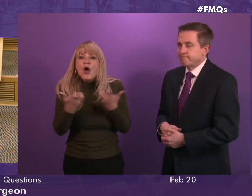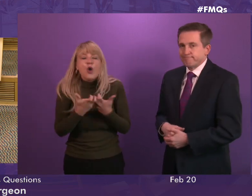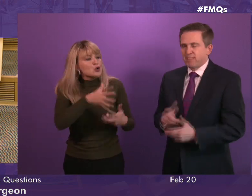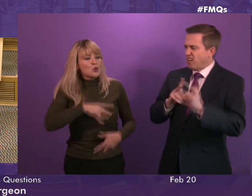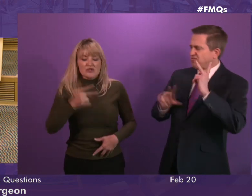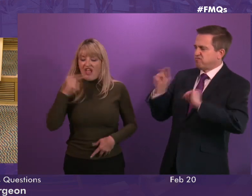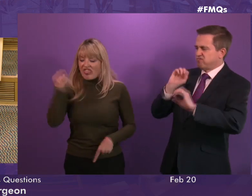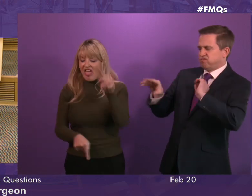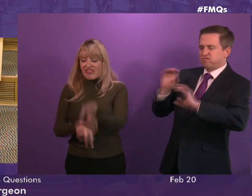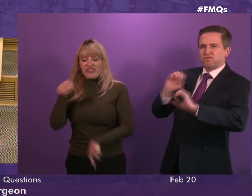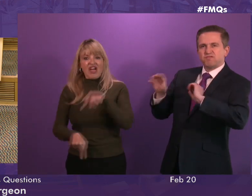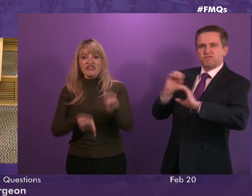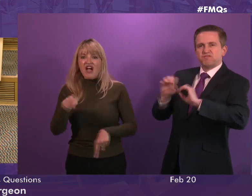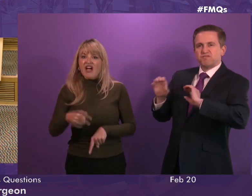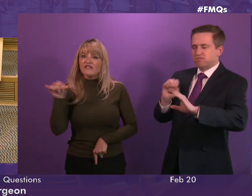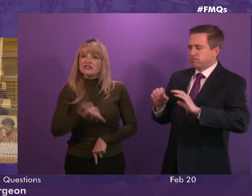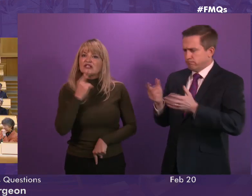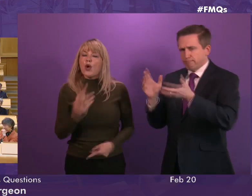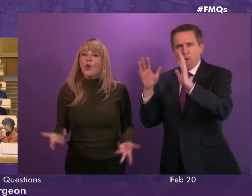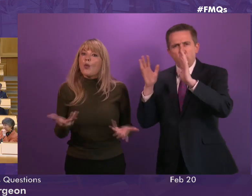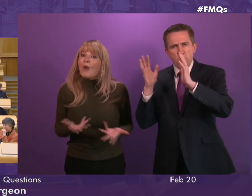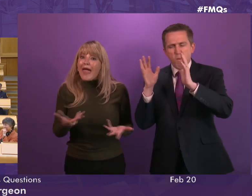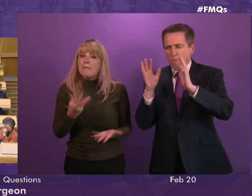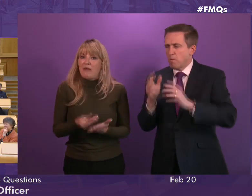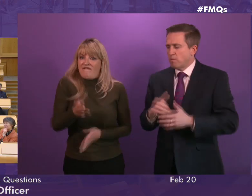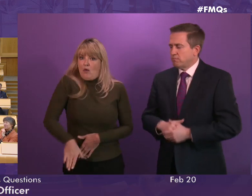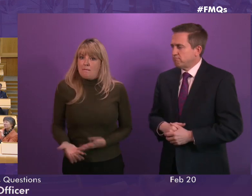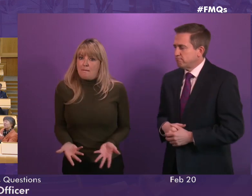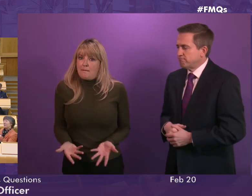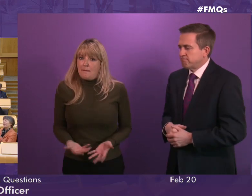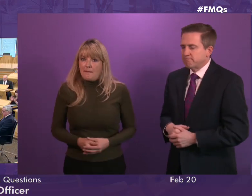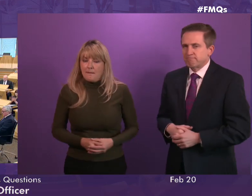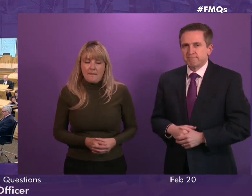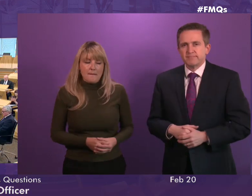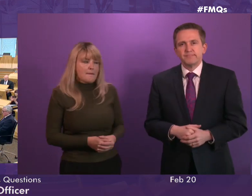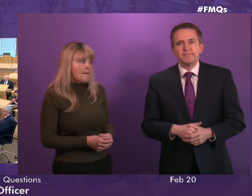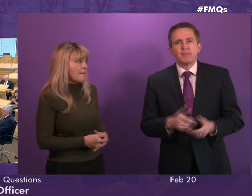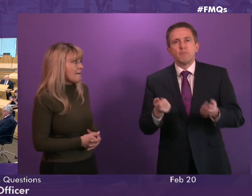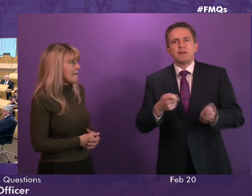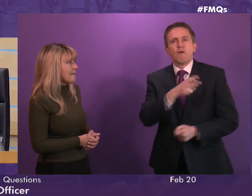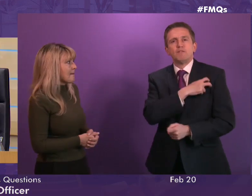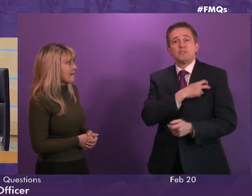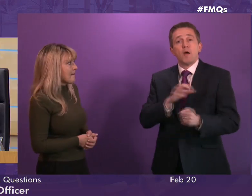he wants to spend more money.